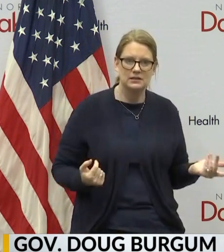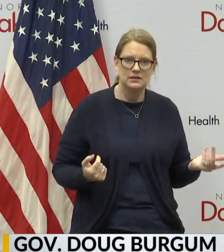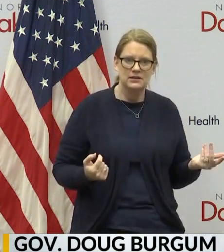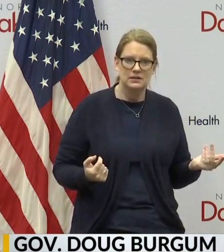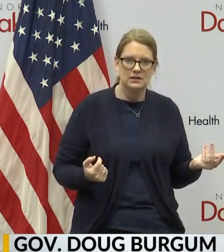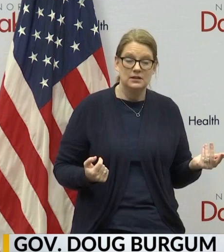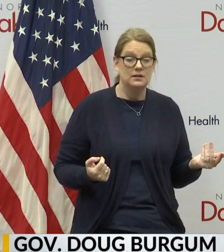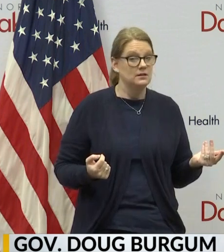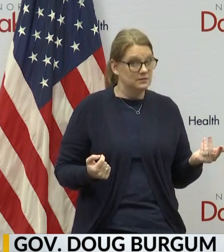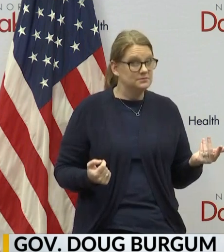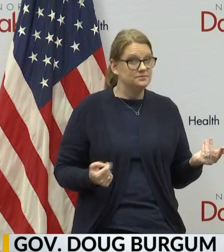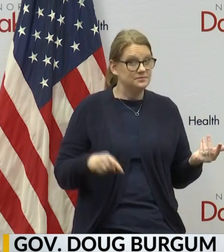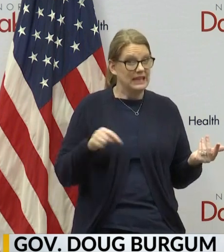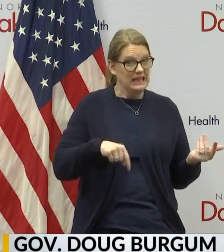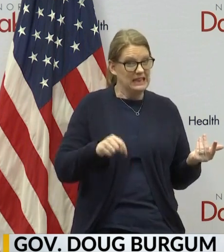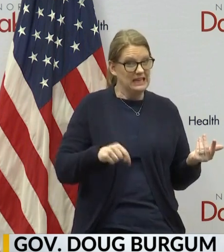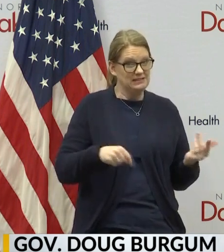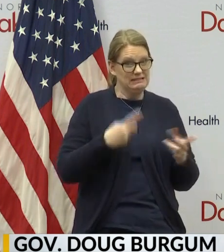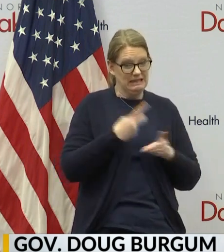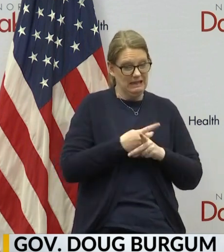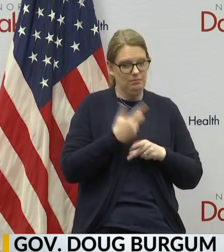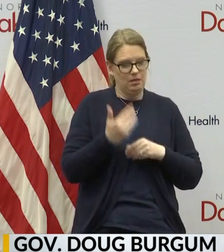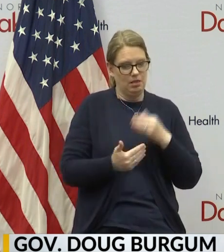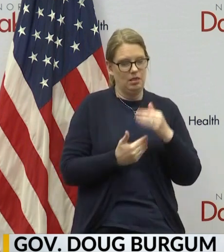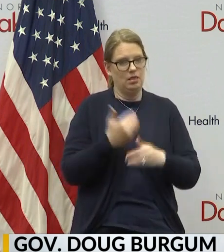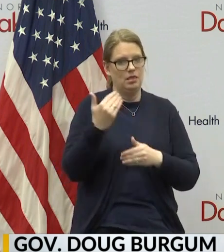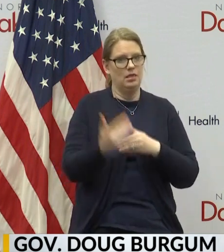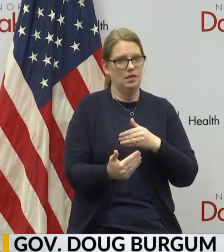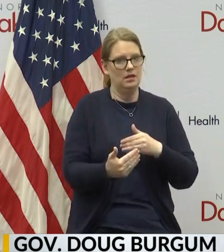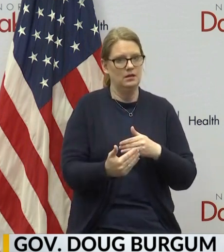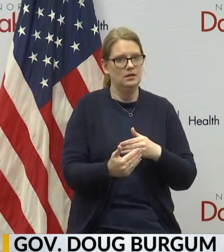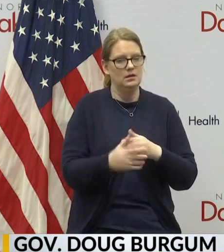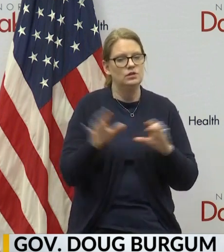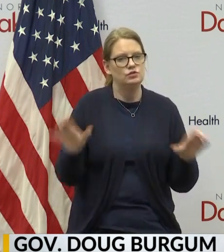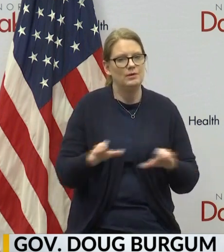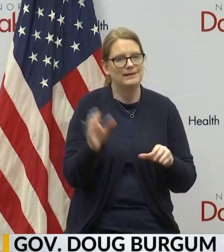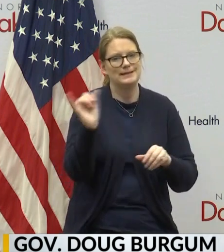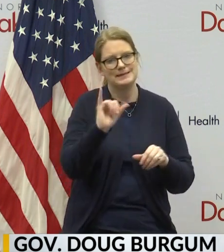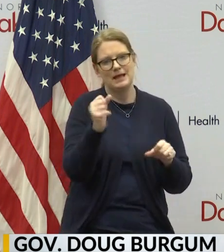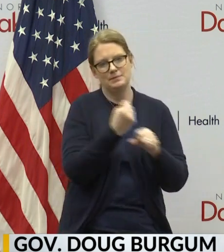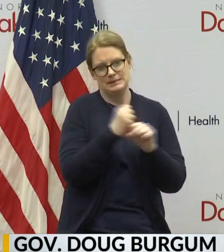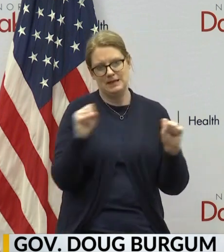HEALTHCARE THAT NEEDS TO CARRY ON AND FOOD THAT NEEDS TO BE DELIVERED, WE HAVE TO KEEP DOING